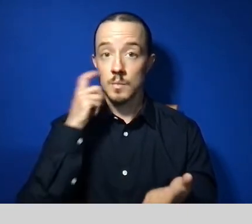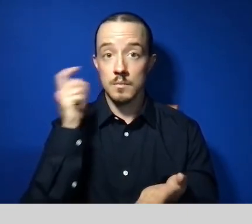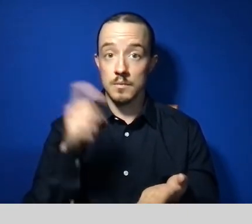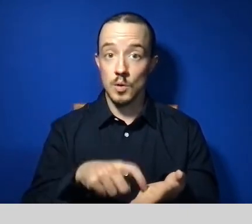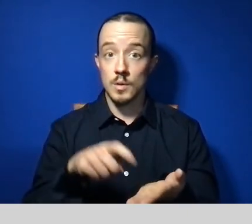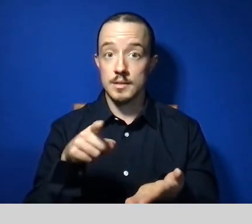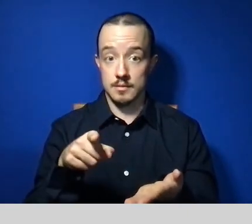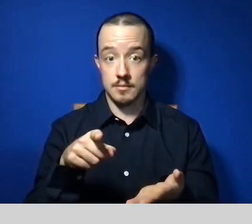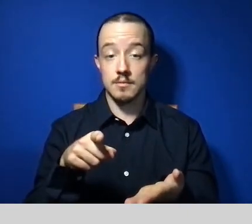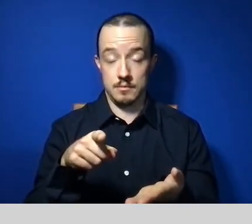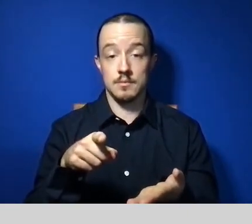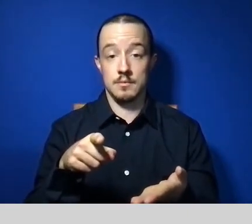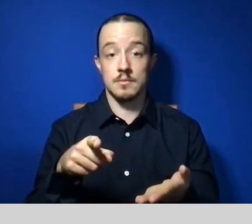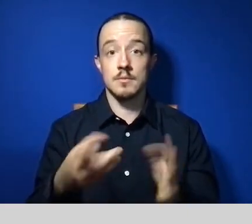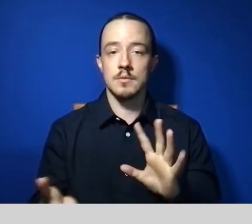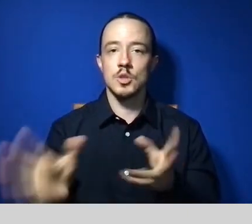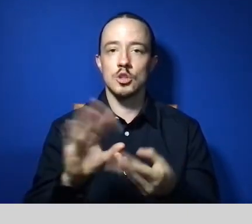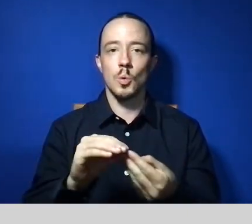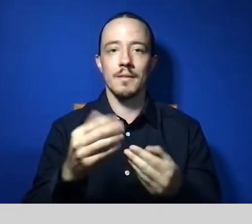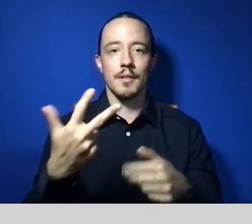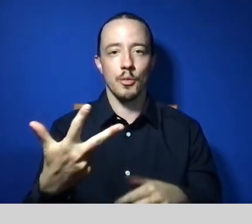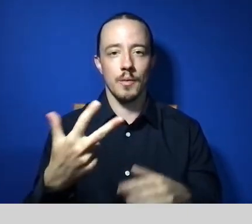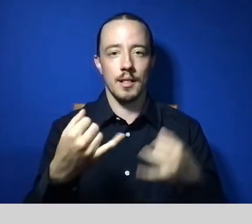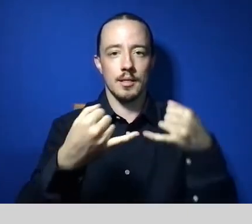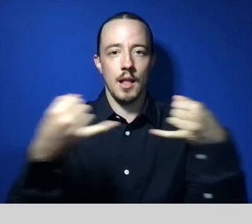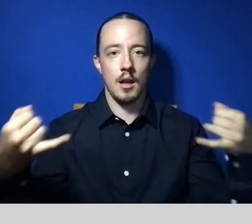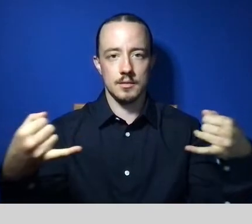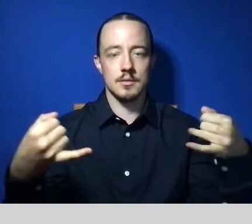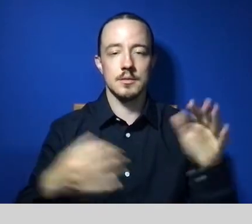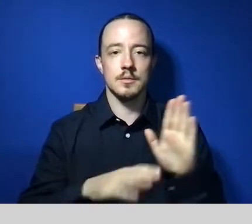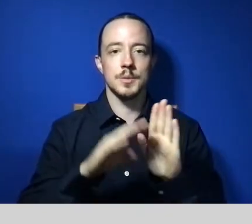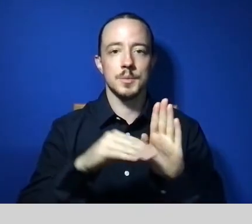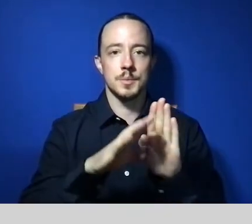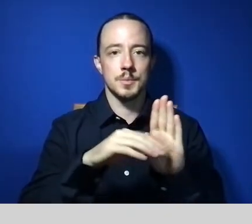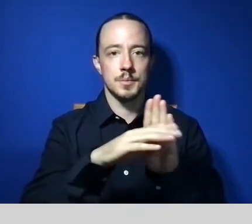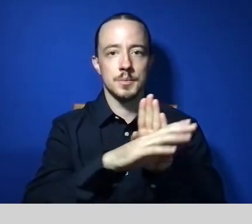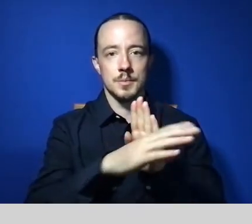And notice, I now have three lines that go over time